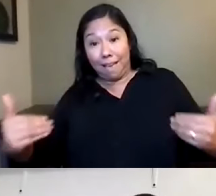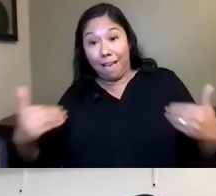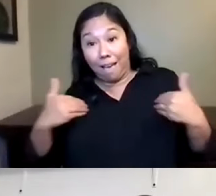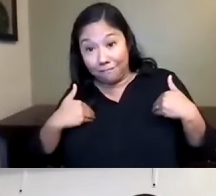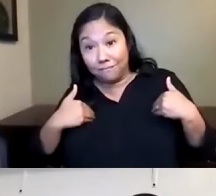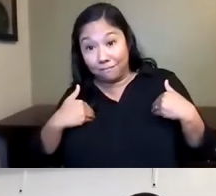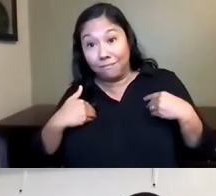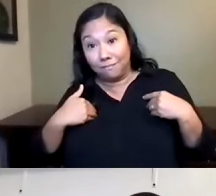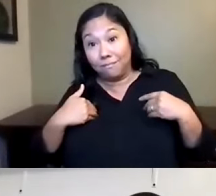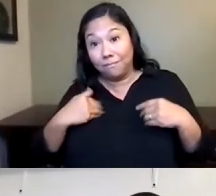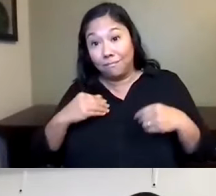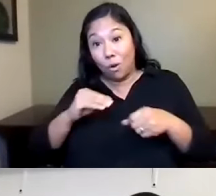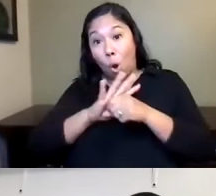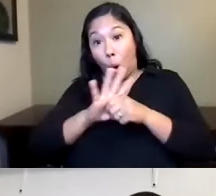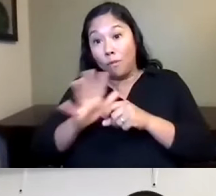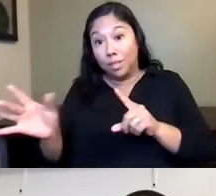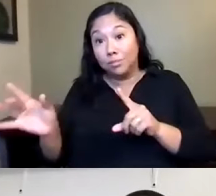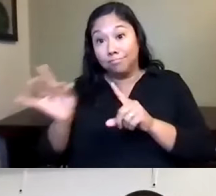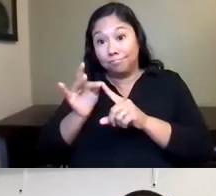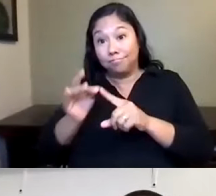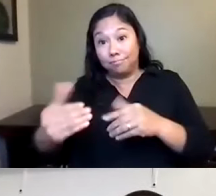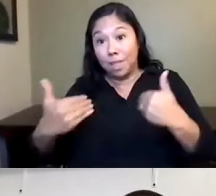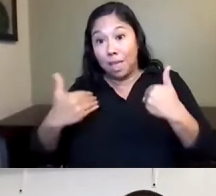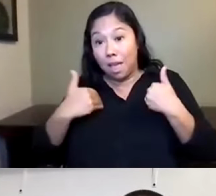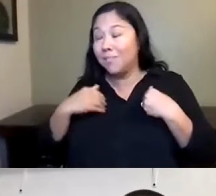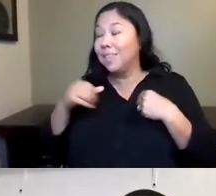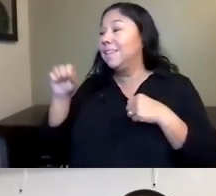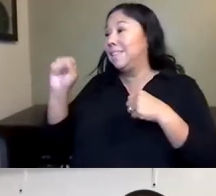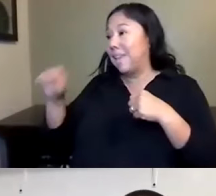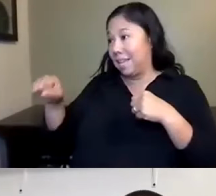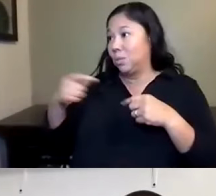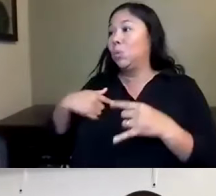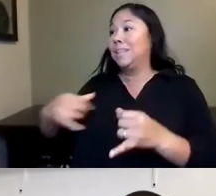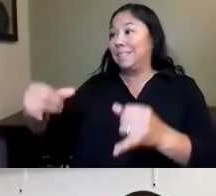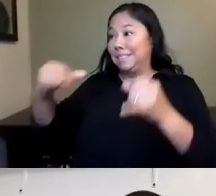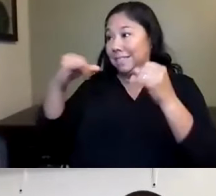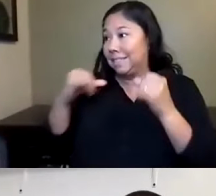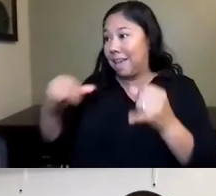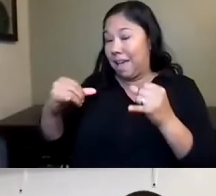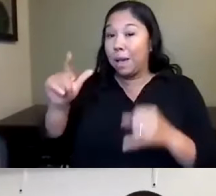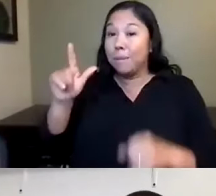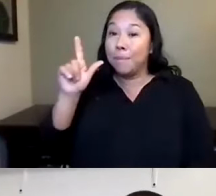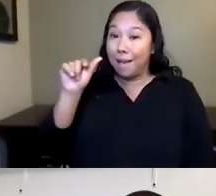Yes, and we are in the same region as LA. There are I think five regions that